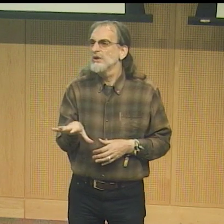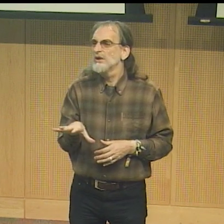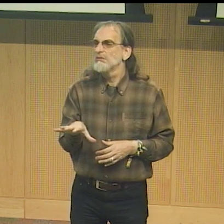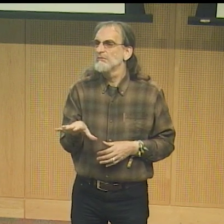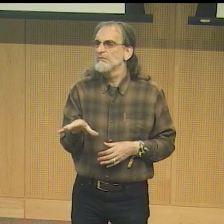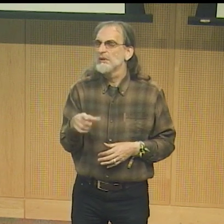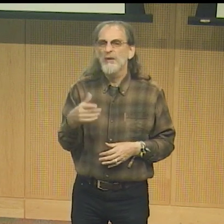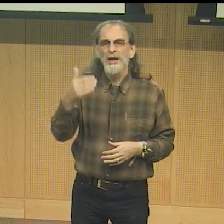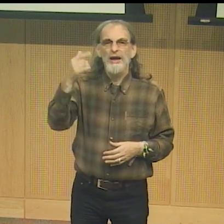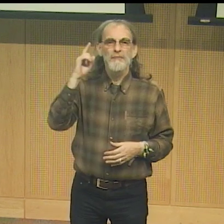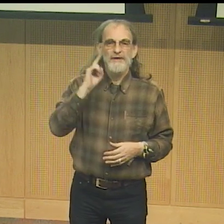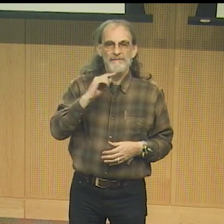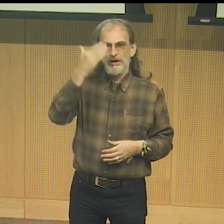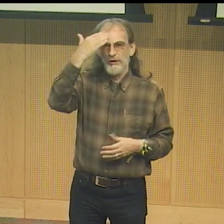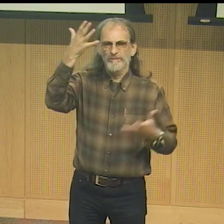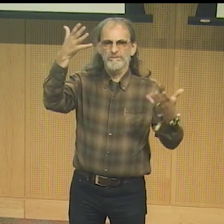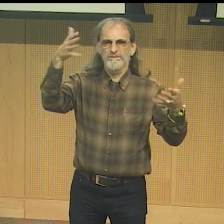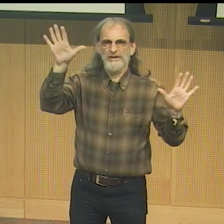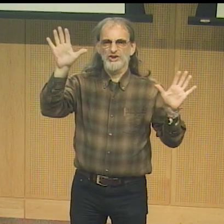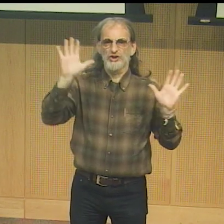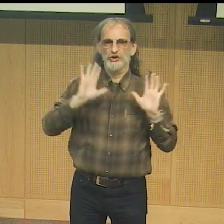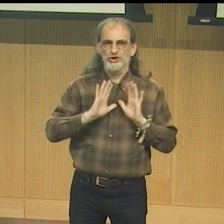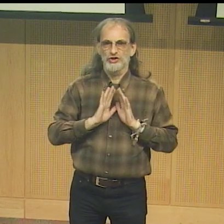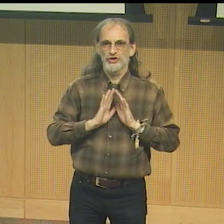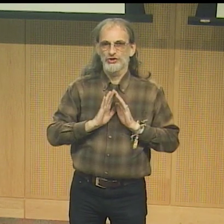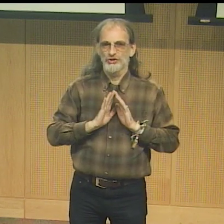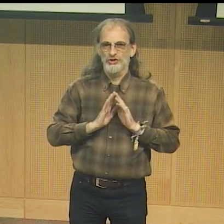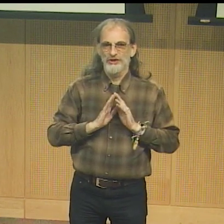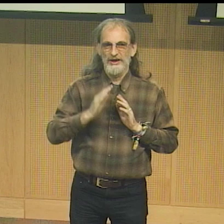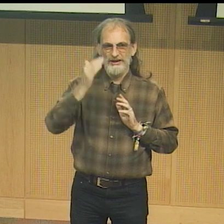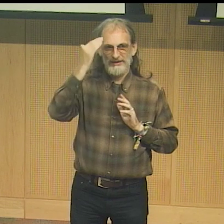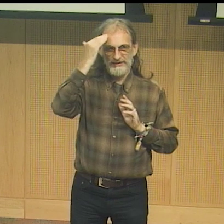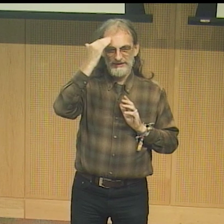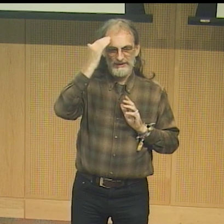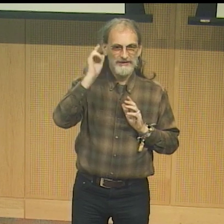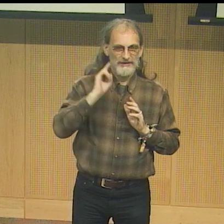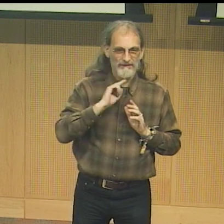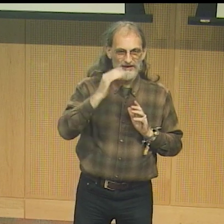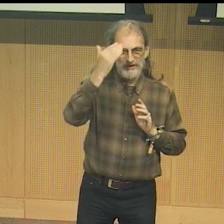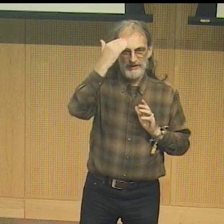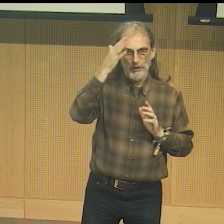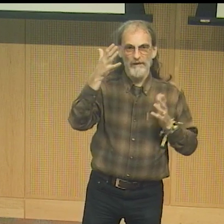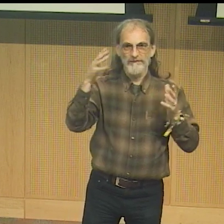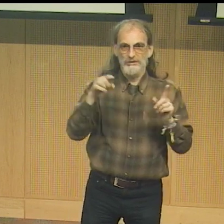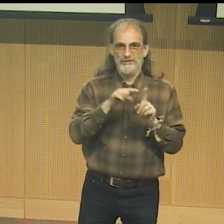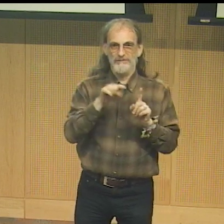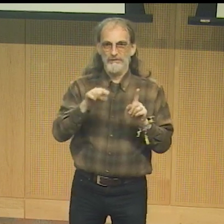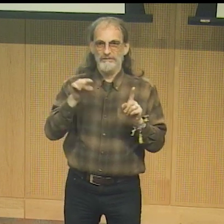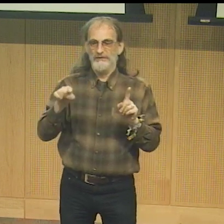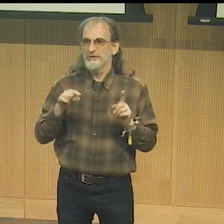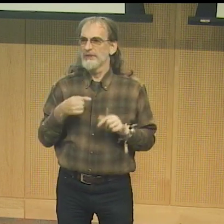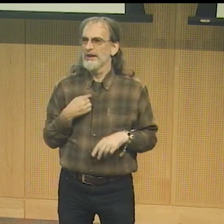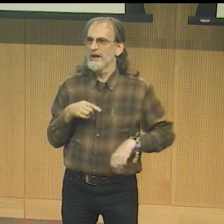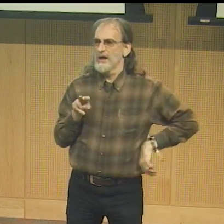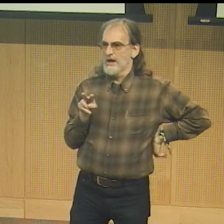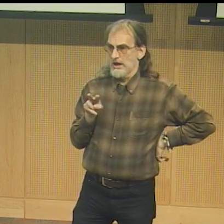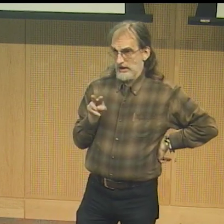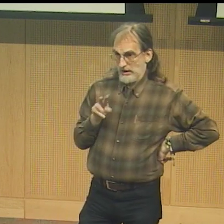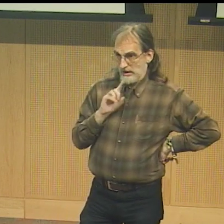"I already know everything about that because I'm from "a Deaf family. I know." And so, I looked at the group of people I was talking to